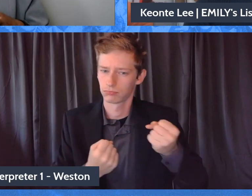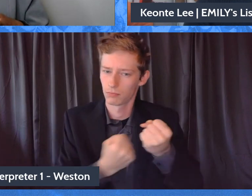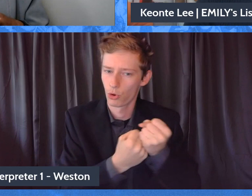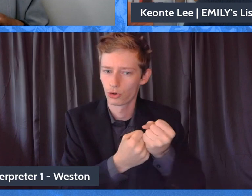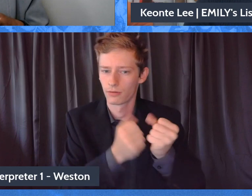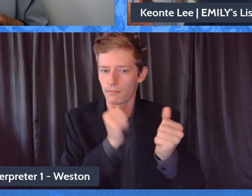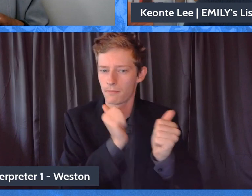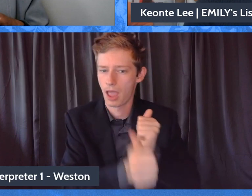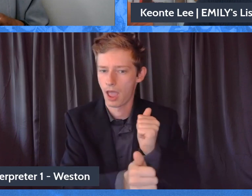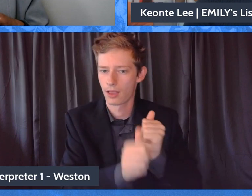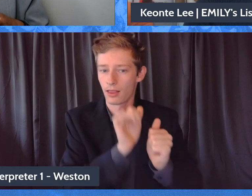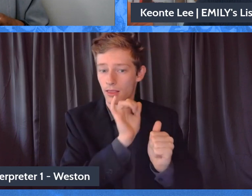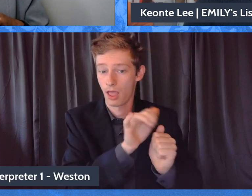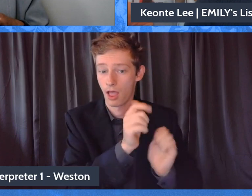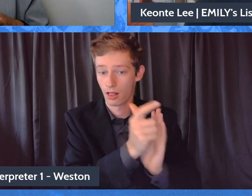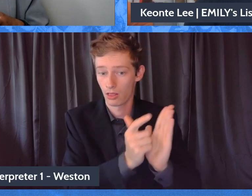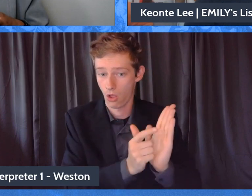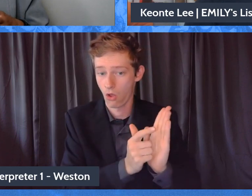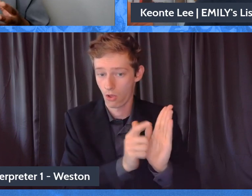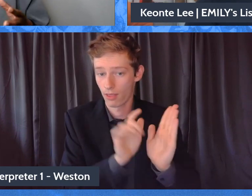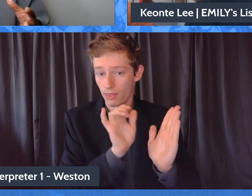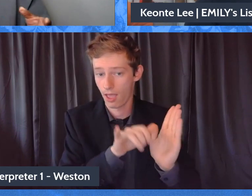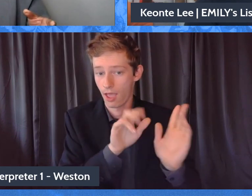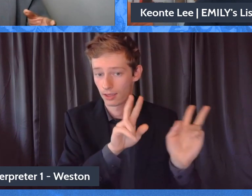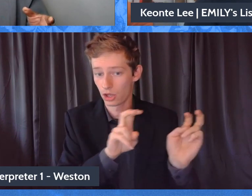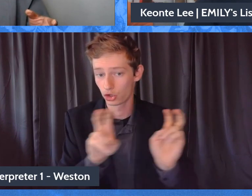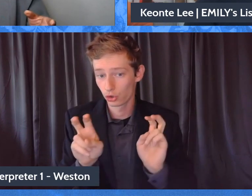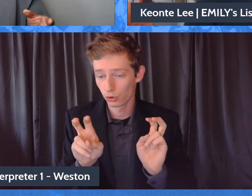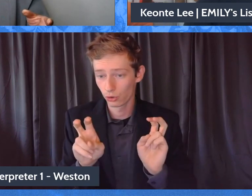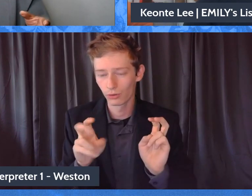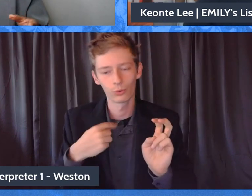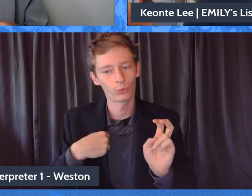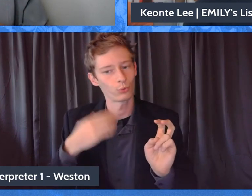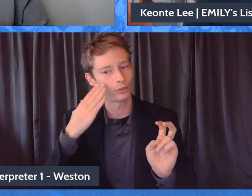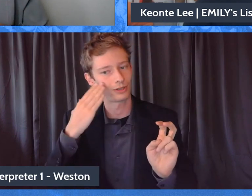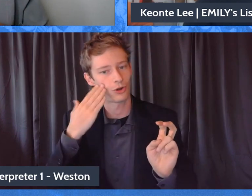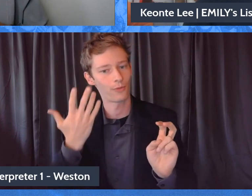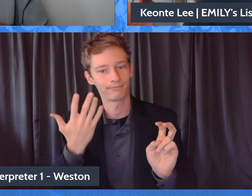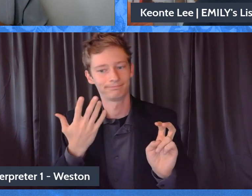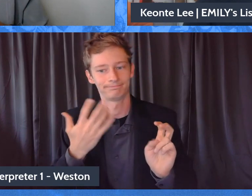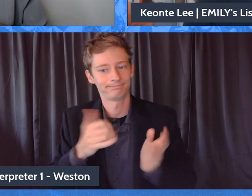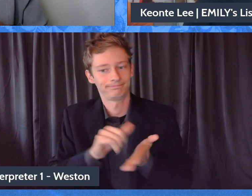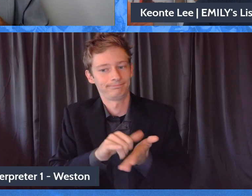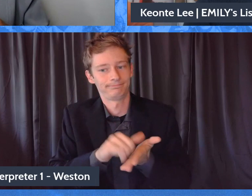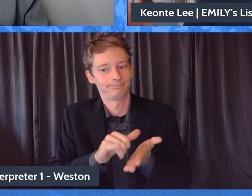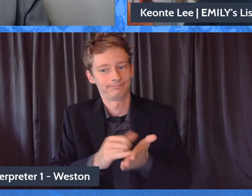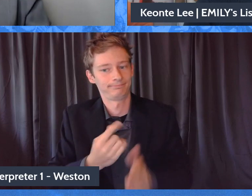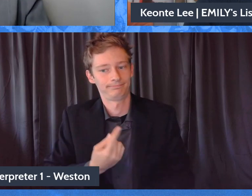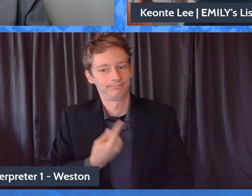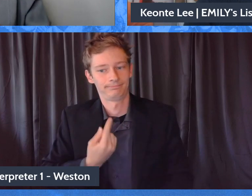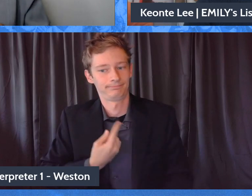those issues forward, what we knew was that we couldn't do it by ourselves. We had to work with small business owners,